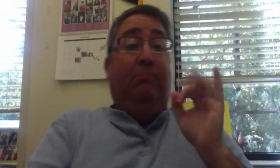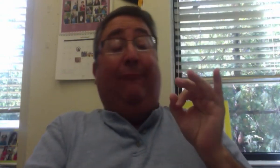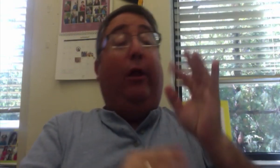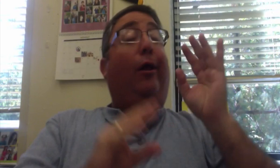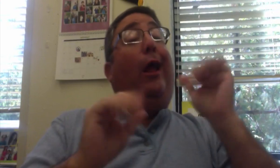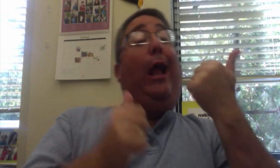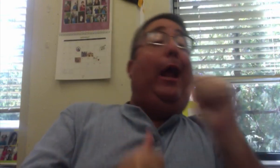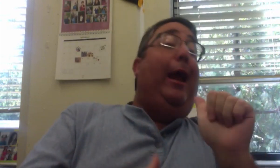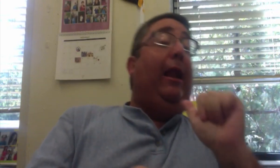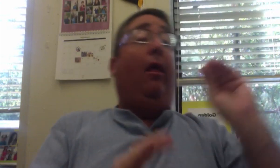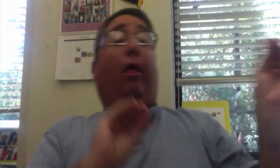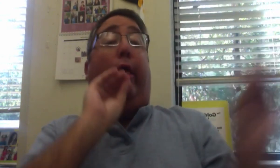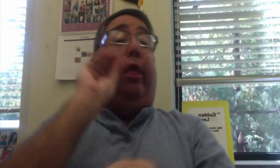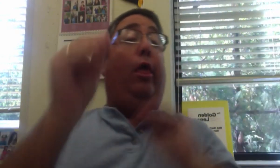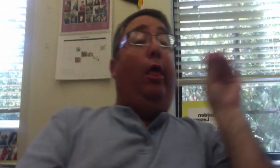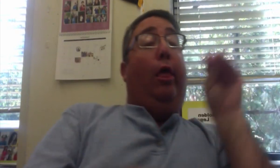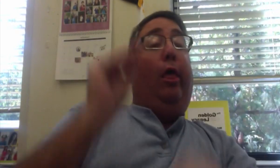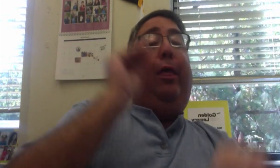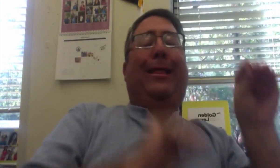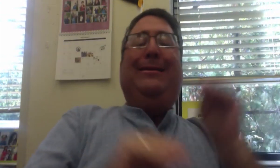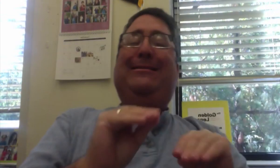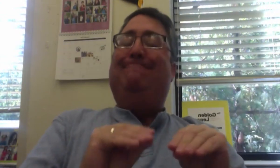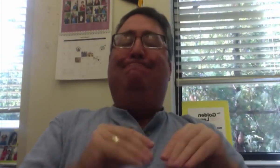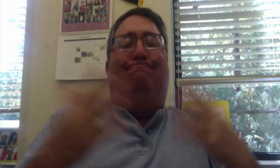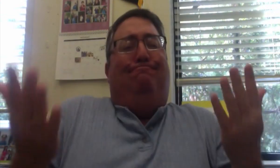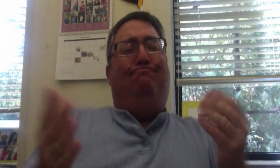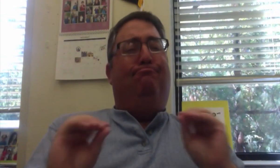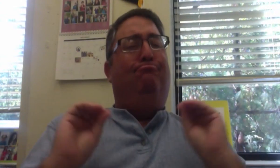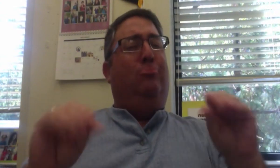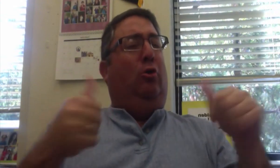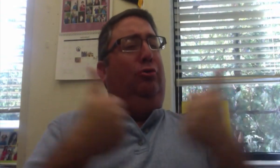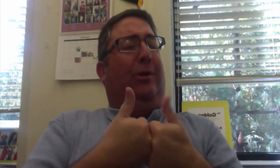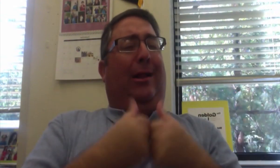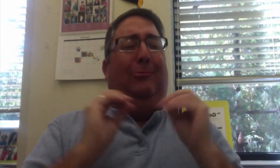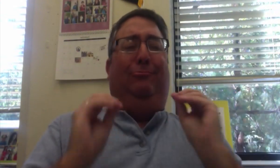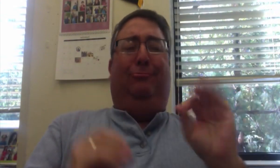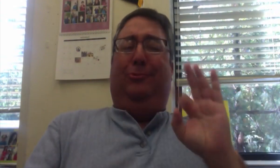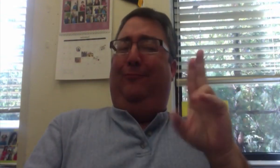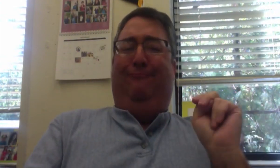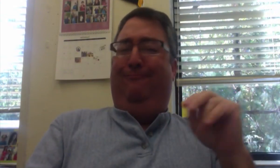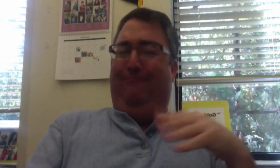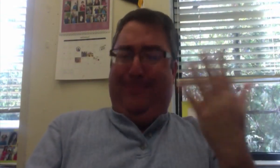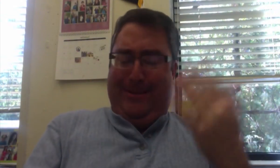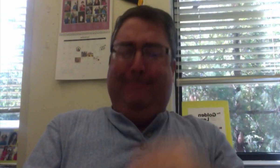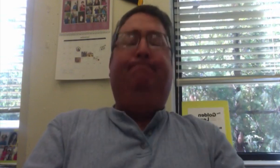If you could just do anything without much structure to it, there really isn't much challenge or fun to it.